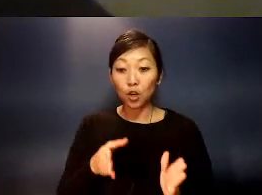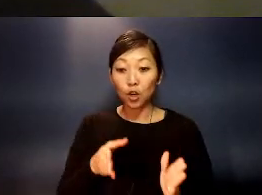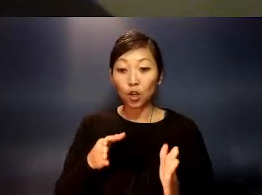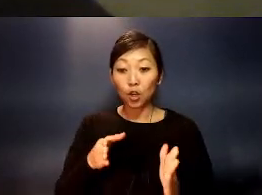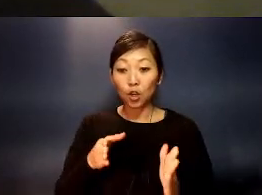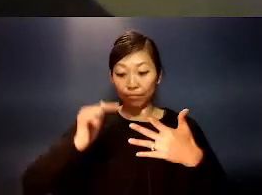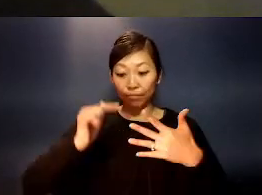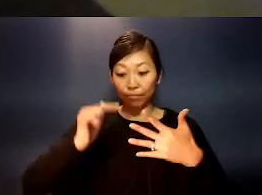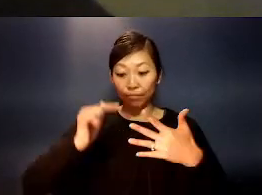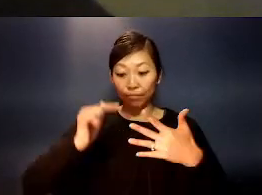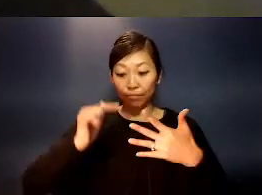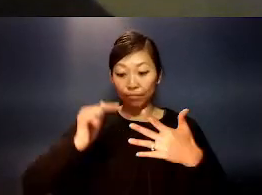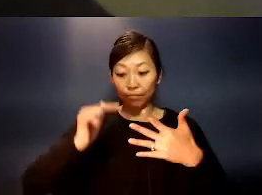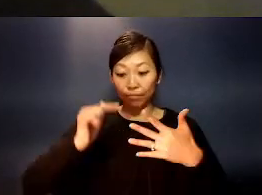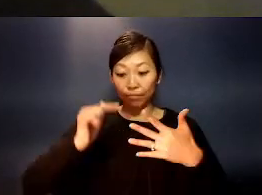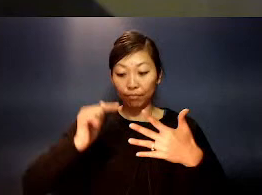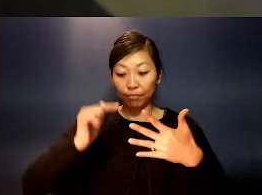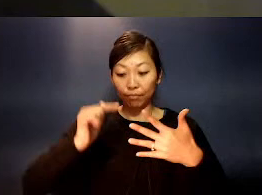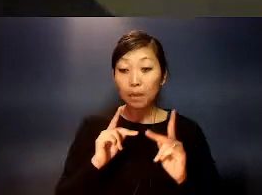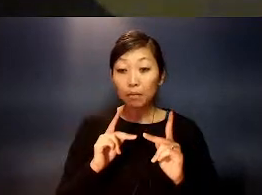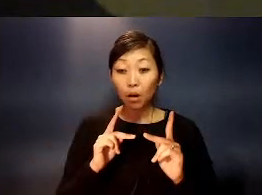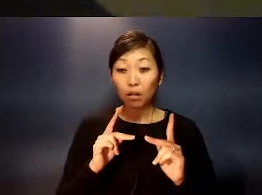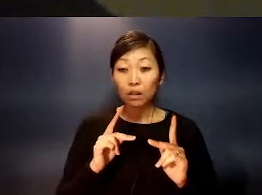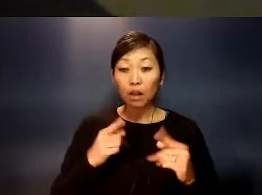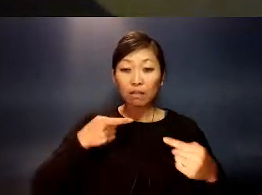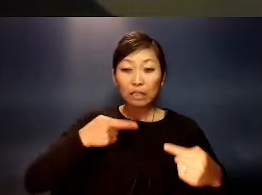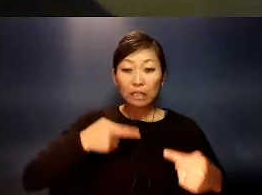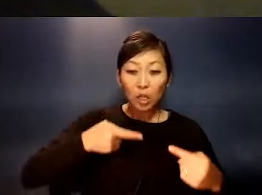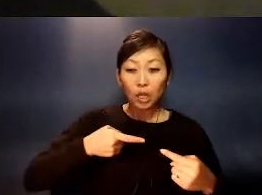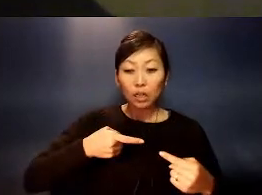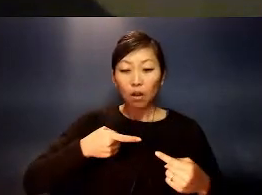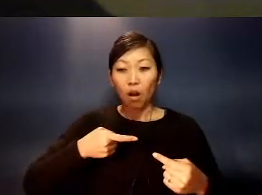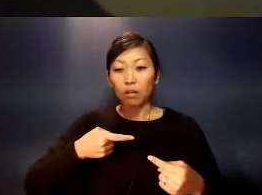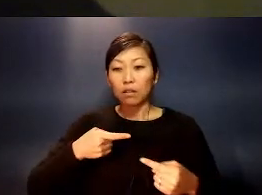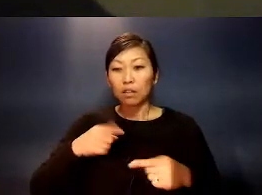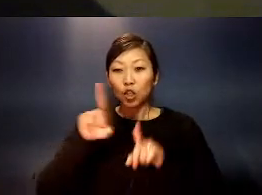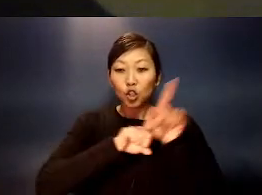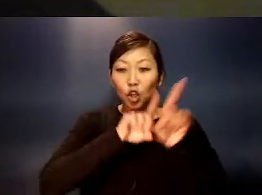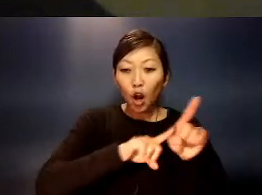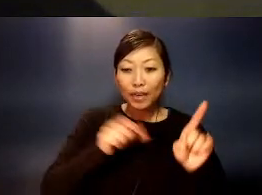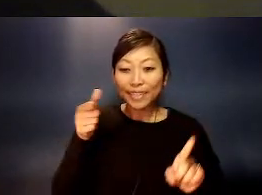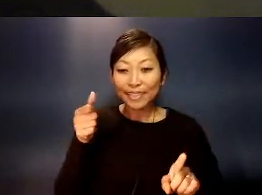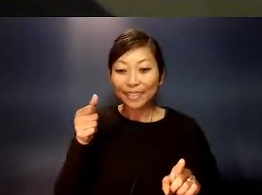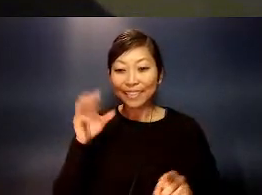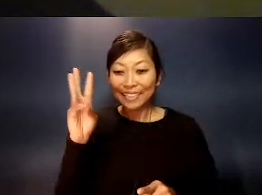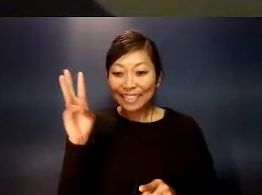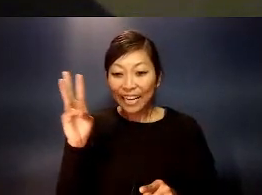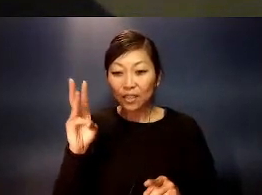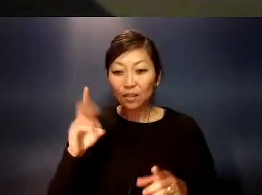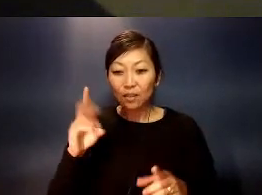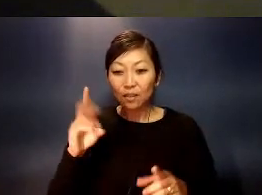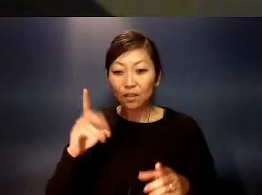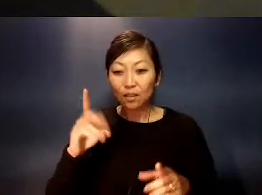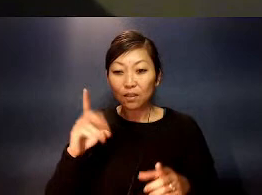A CHANCE TO SPEAK? ≫ HELLO? ≫ COUNCIL PRESIDENT BENDER: YES, HELLO, WELCOME. ≫ HI, I'M SORRY THAT I'M LAID.